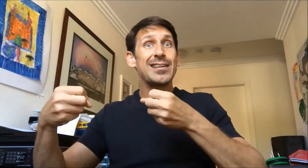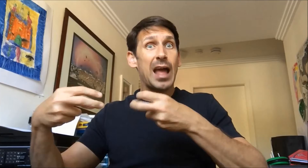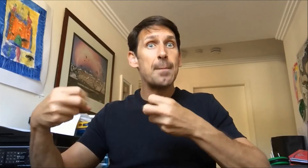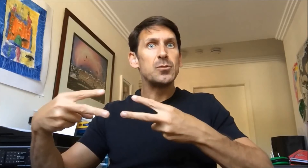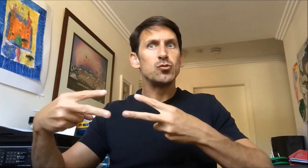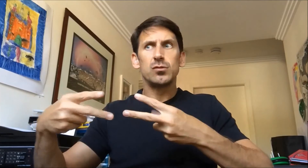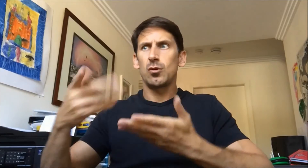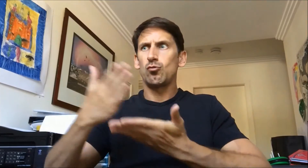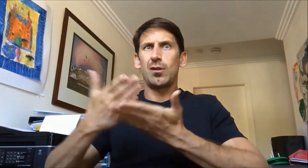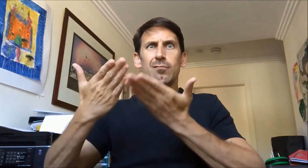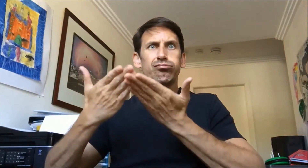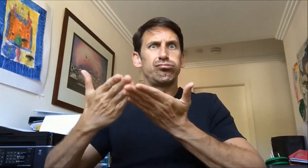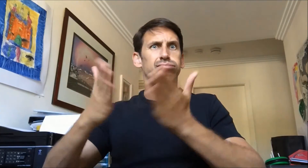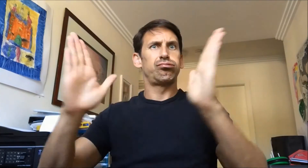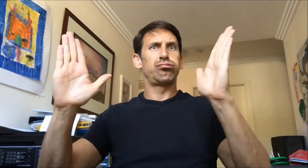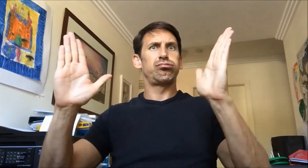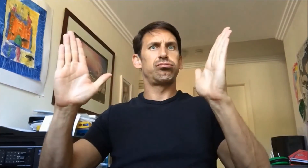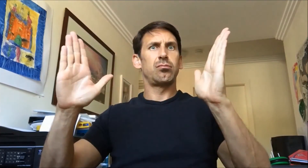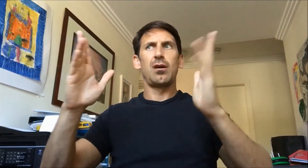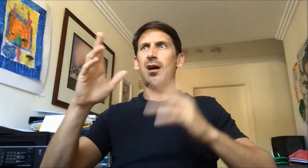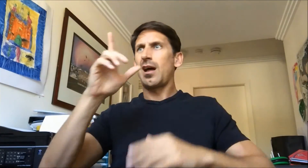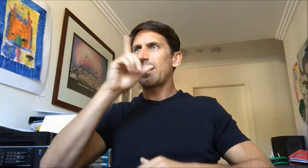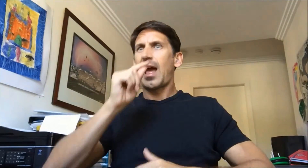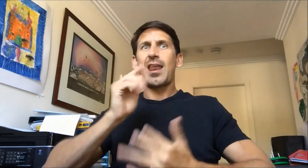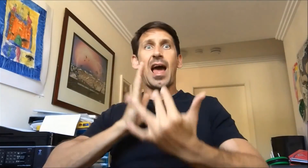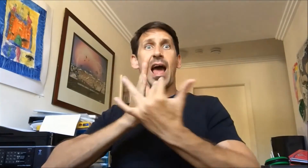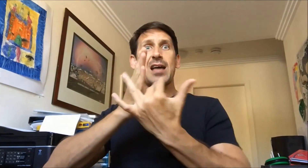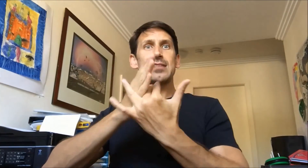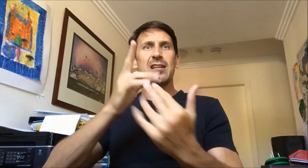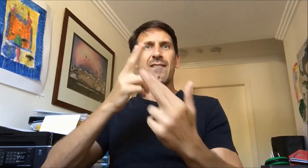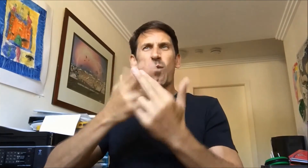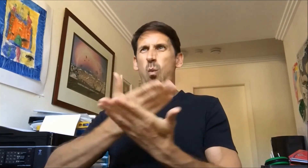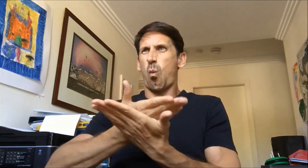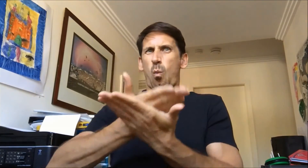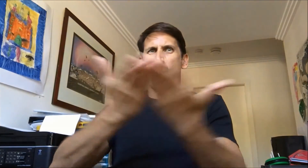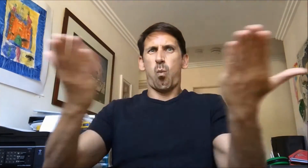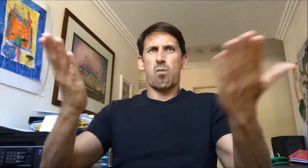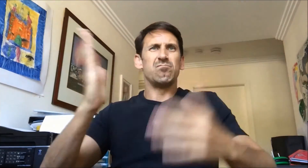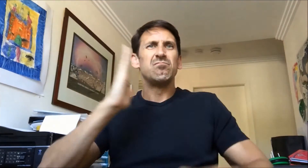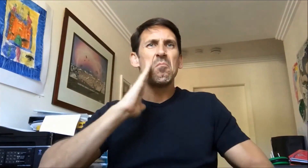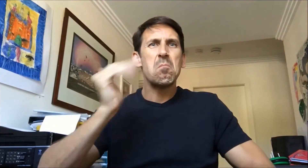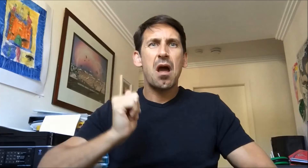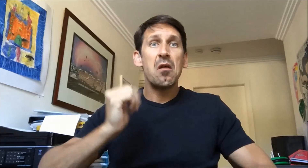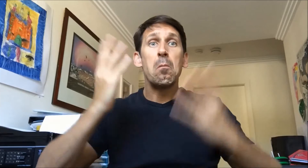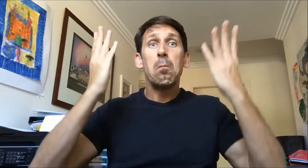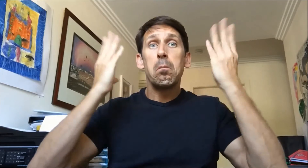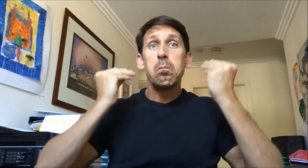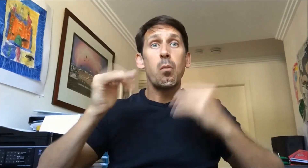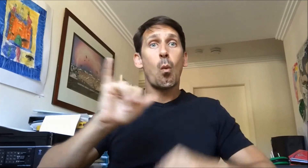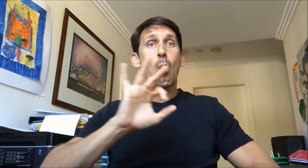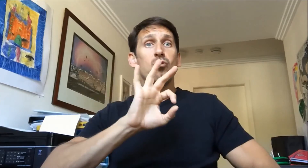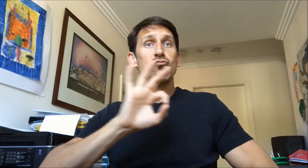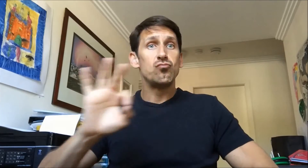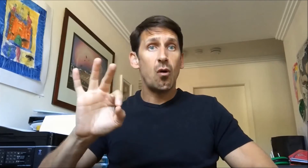On the other hand, the number of people who can benefit from access via captioning is very large. It doesn't matter if they have hearing loss or not,